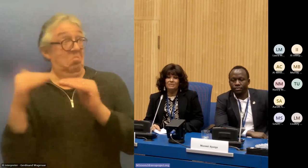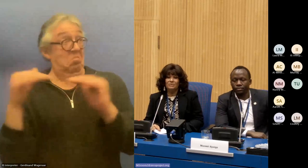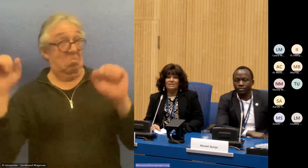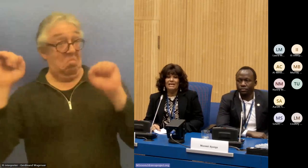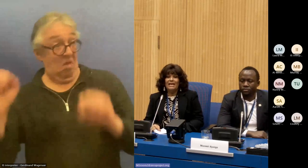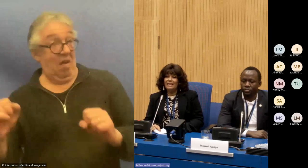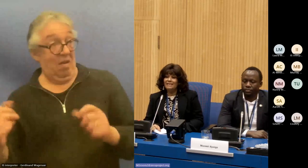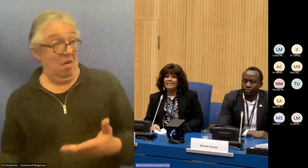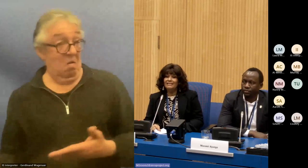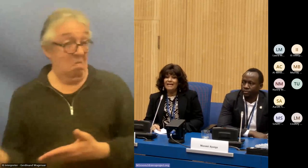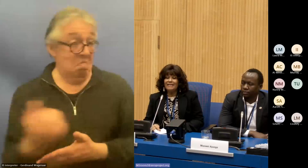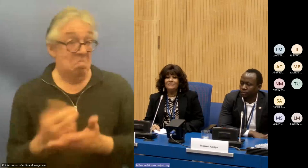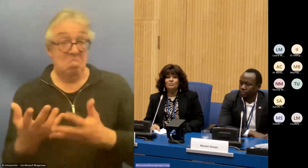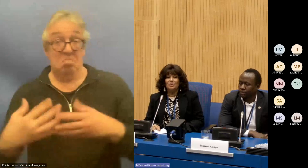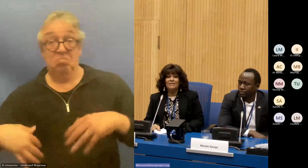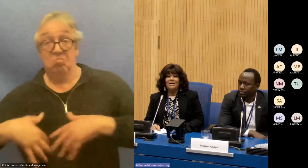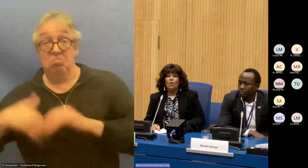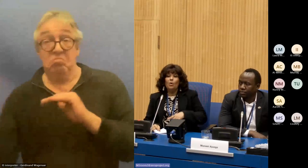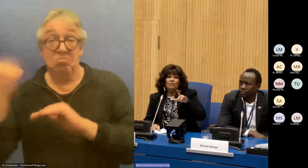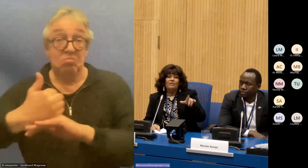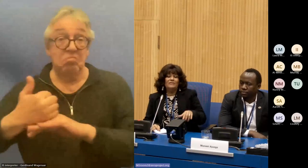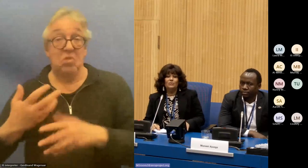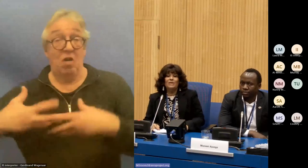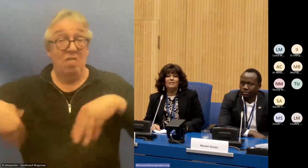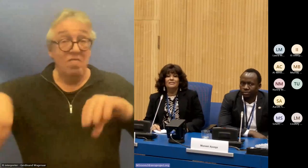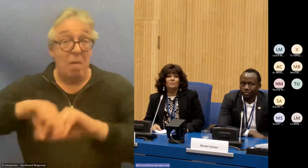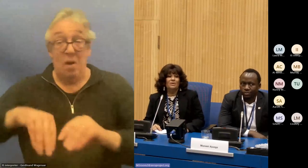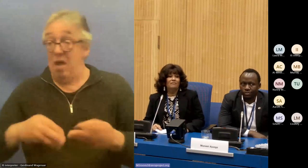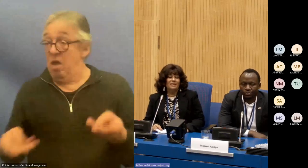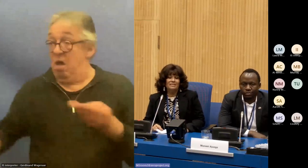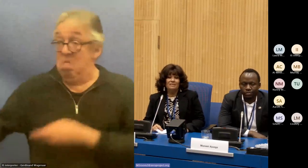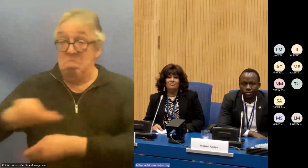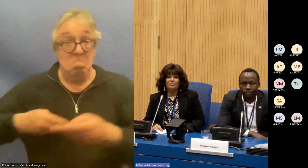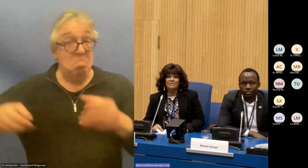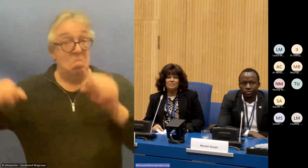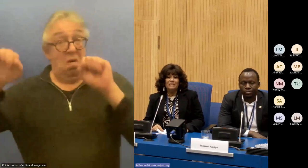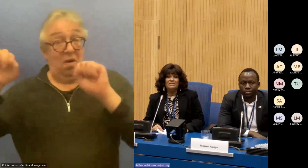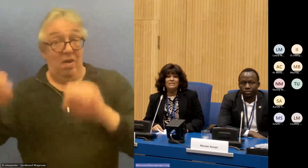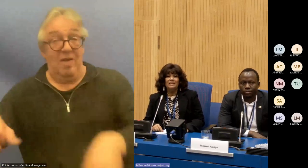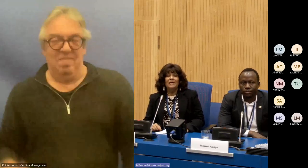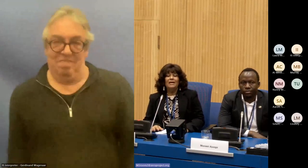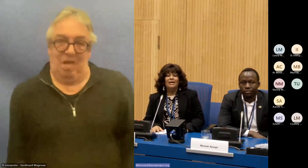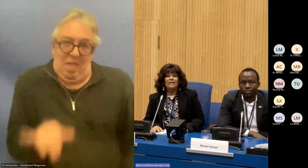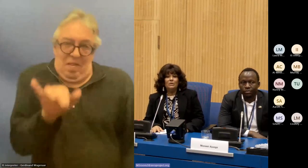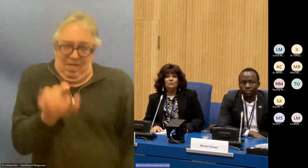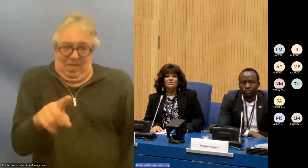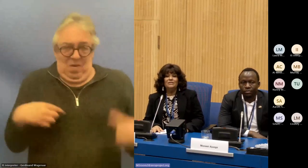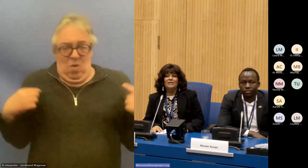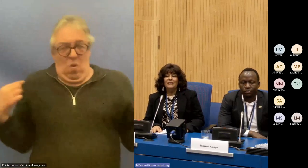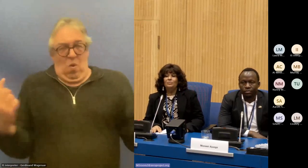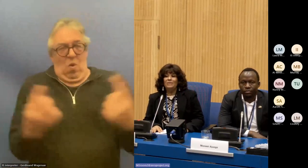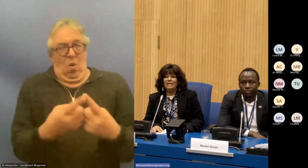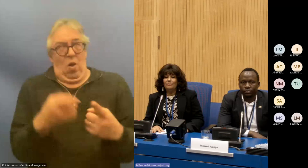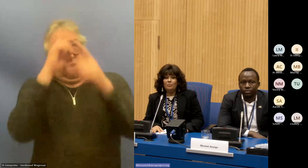country. I think that is what all of us together are fighting for, disability, inclusion, we can